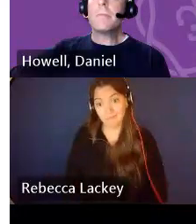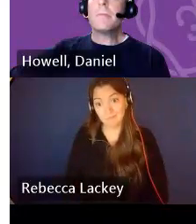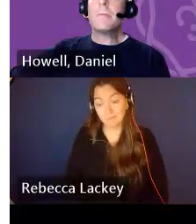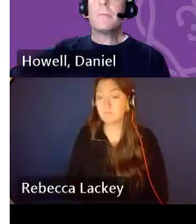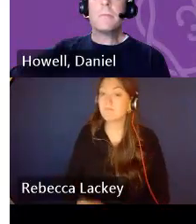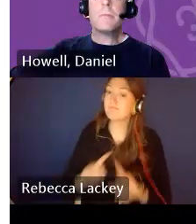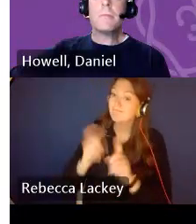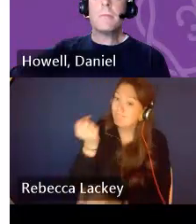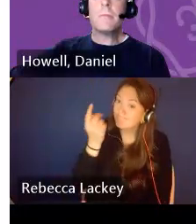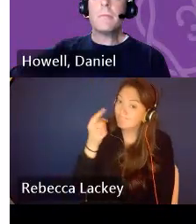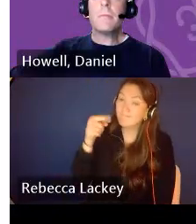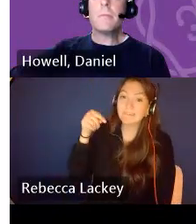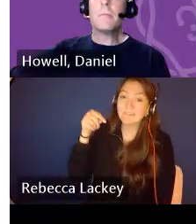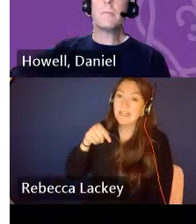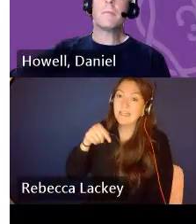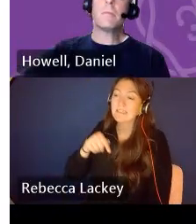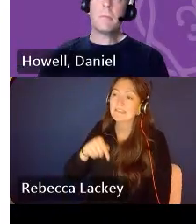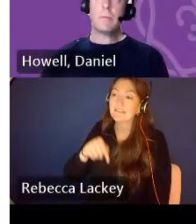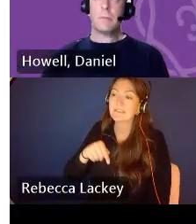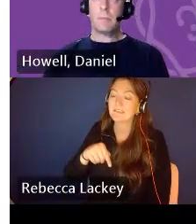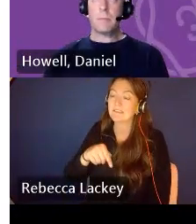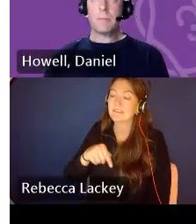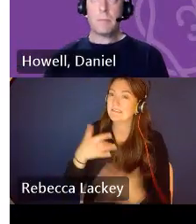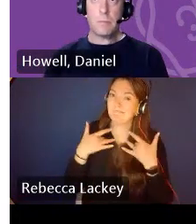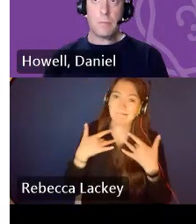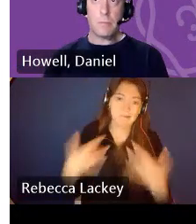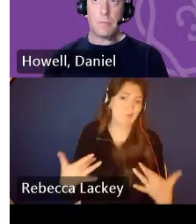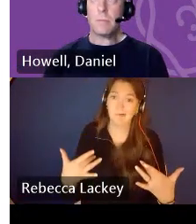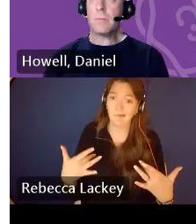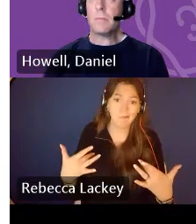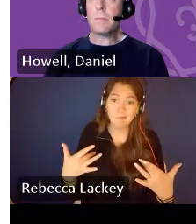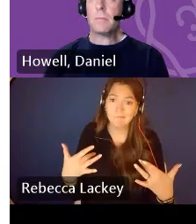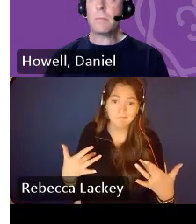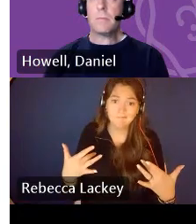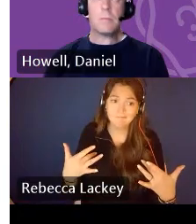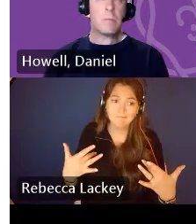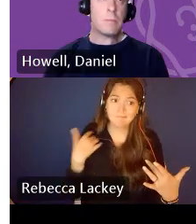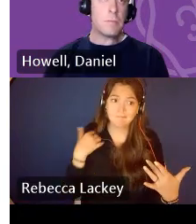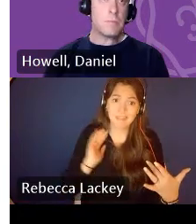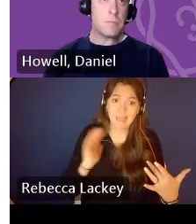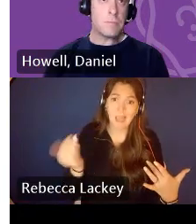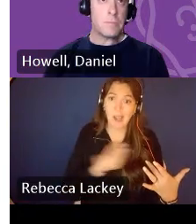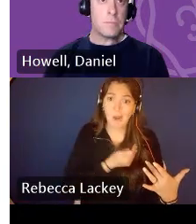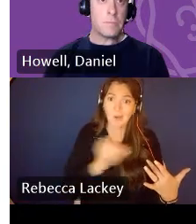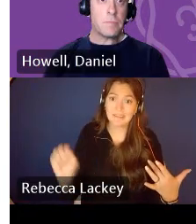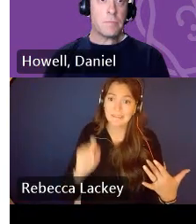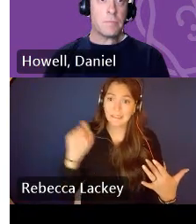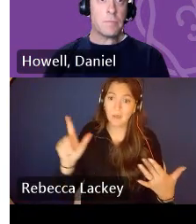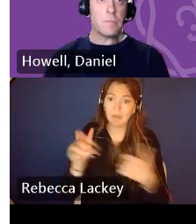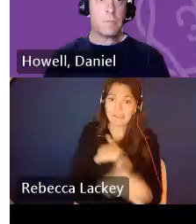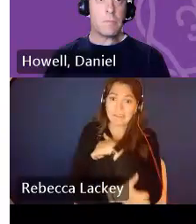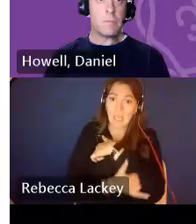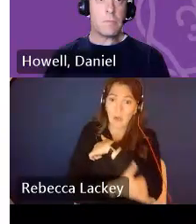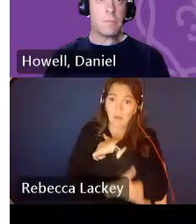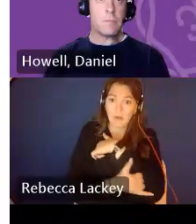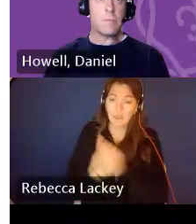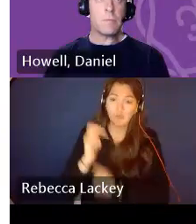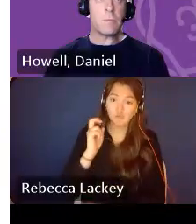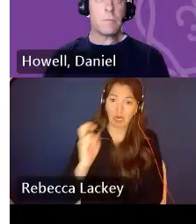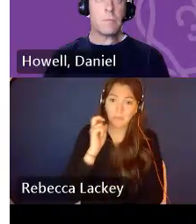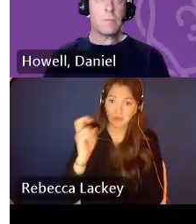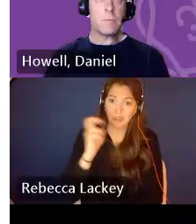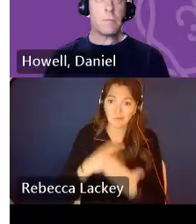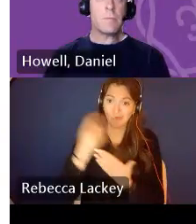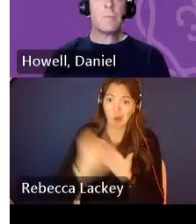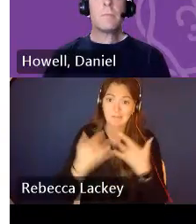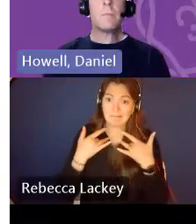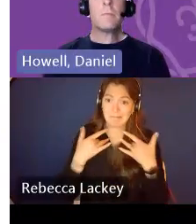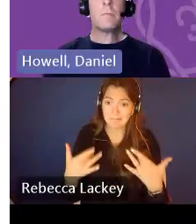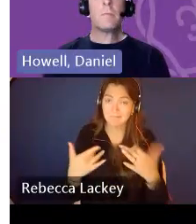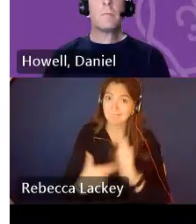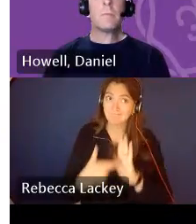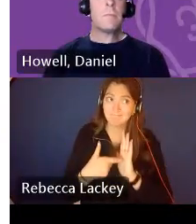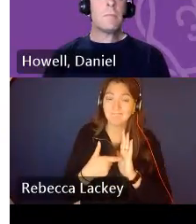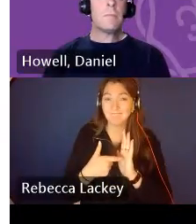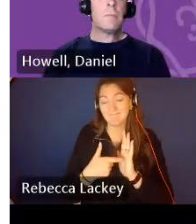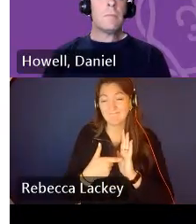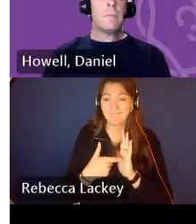our our this is very typical of our uh St. Louis County transportation projects generally take uh